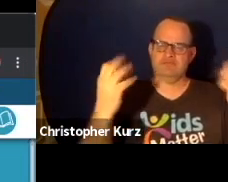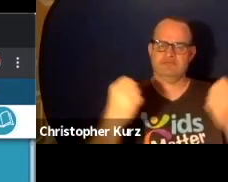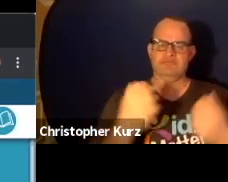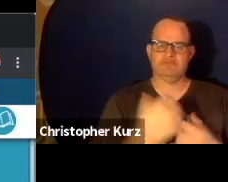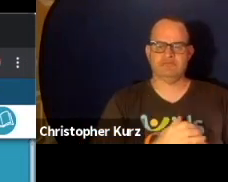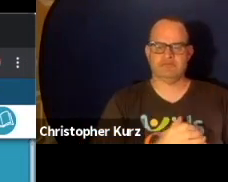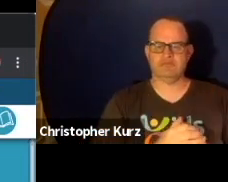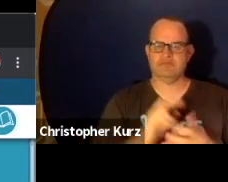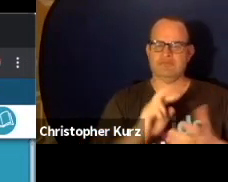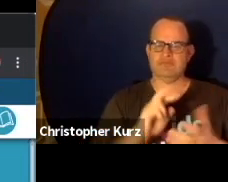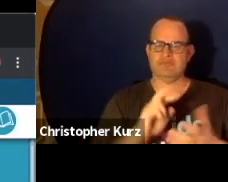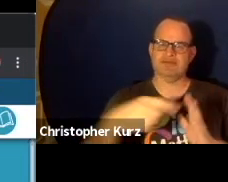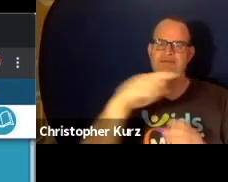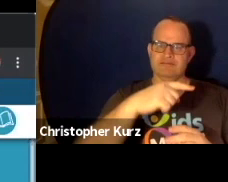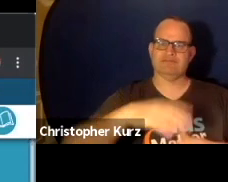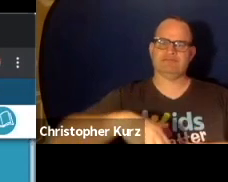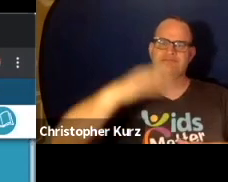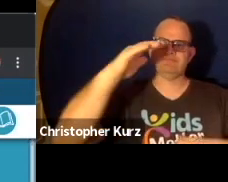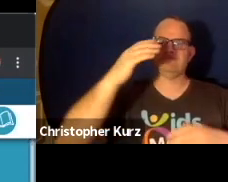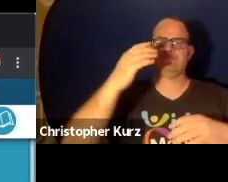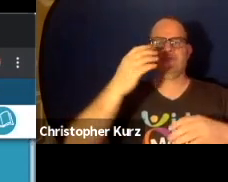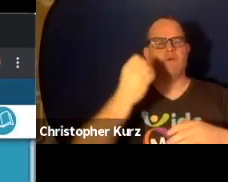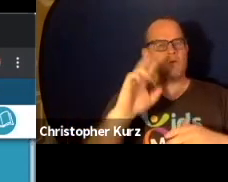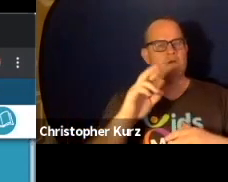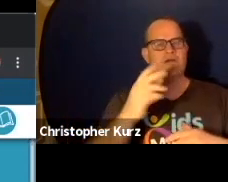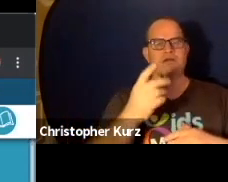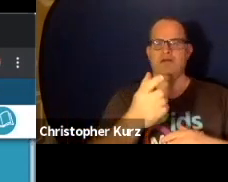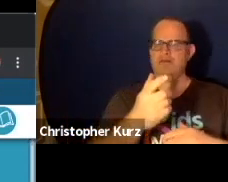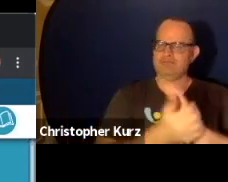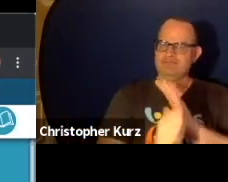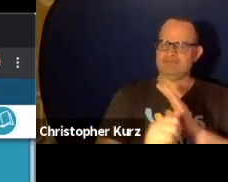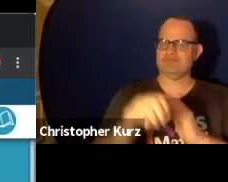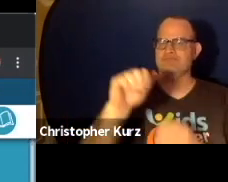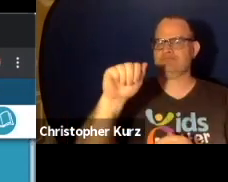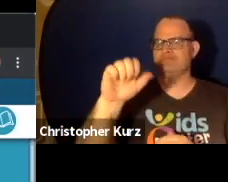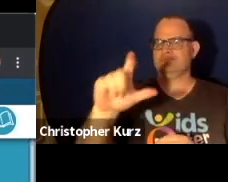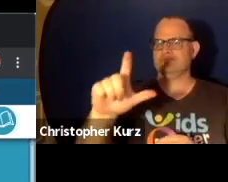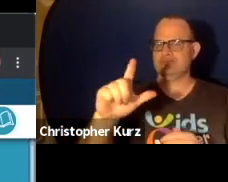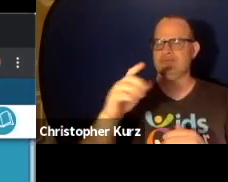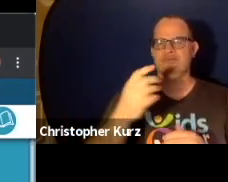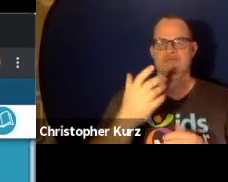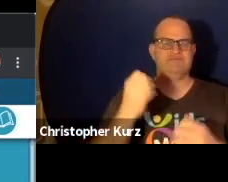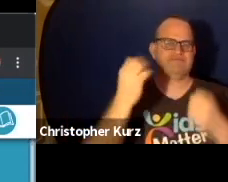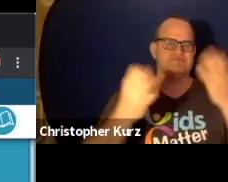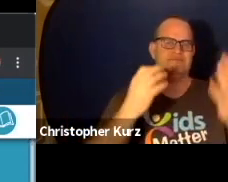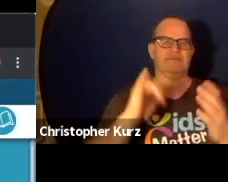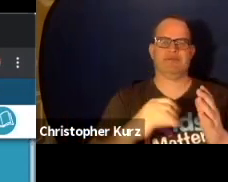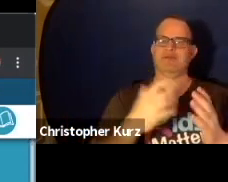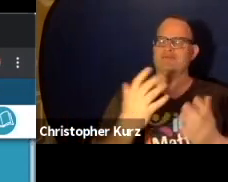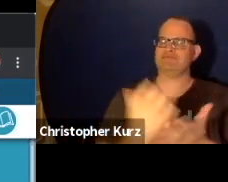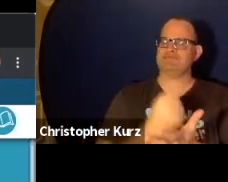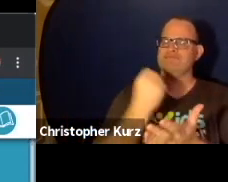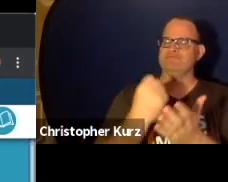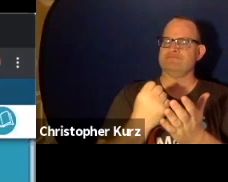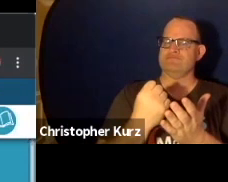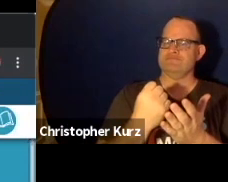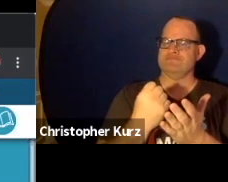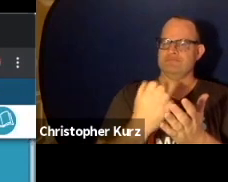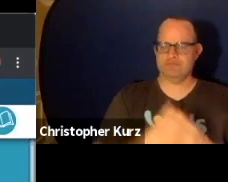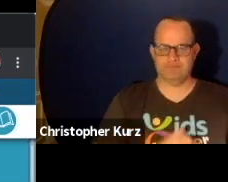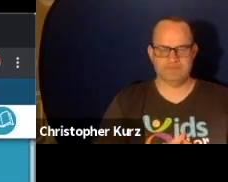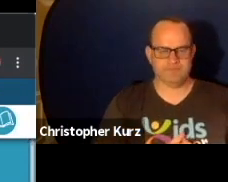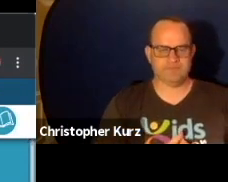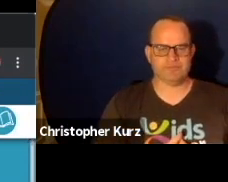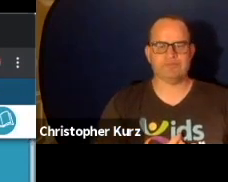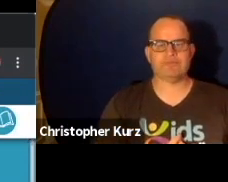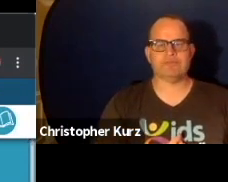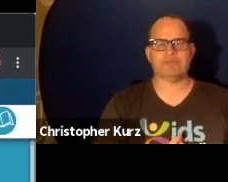especially in sign language, which should be their primary language of instruction.